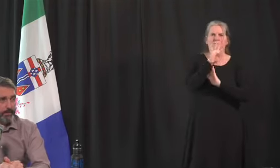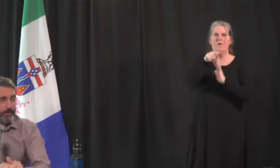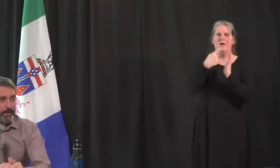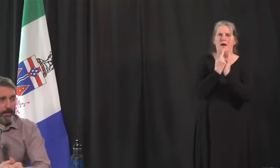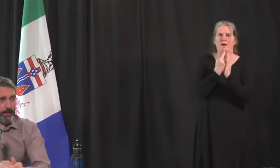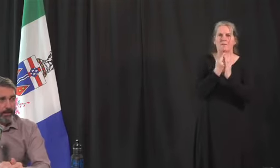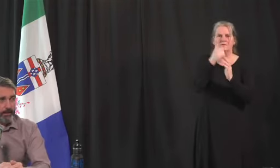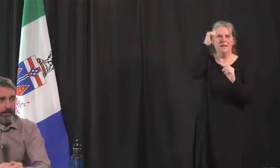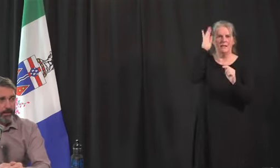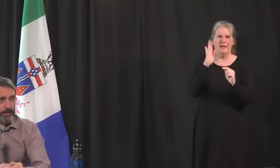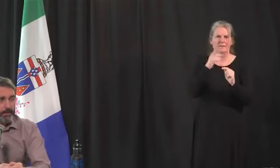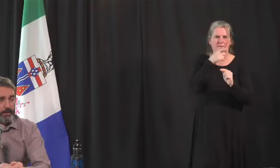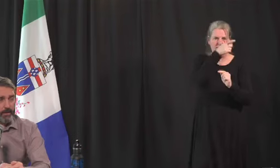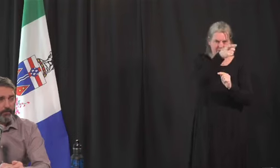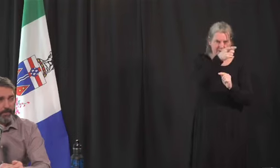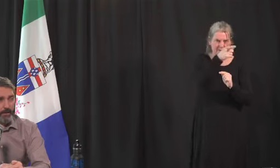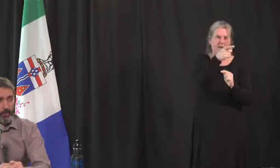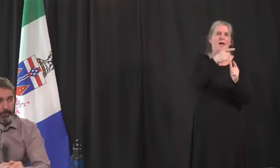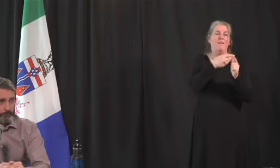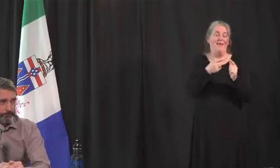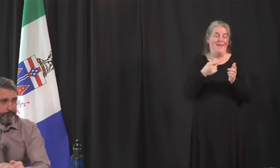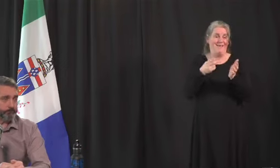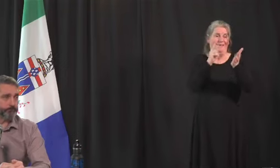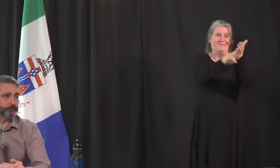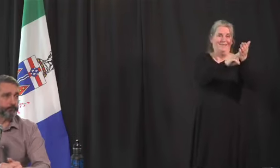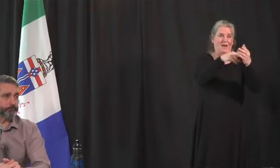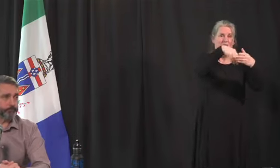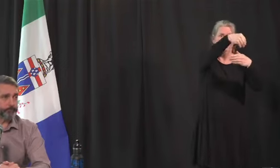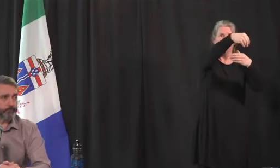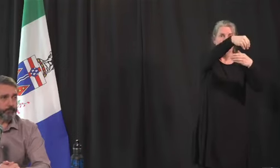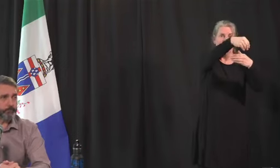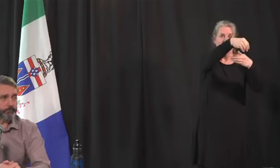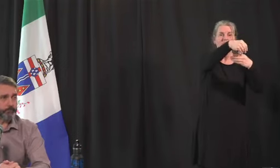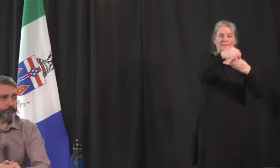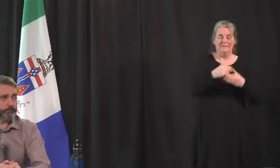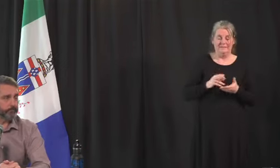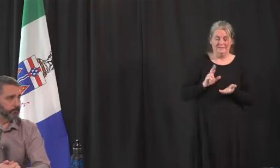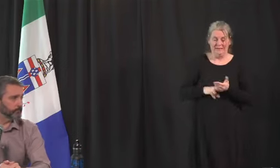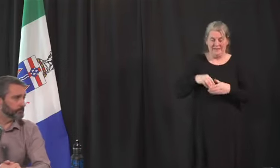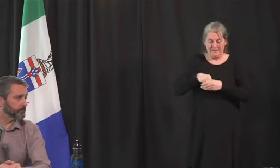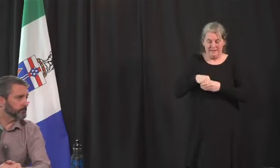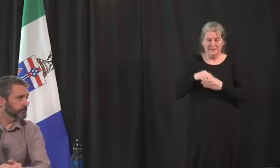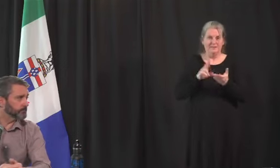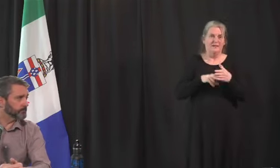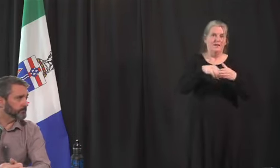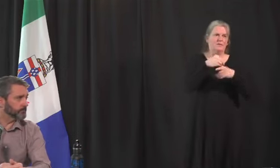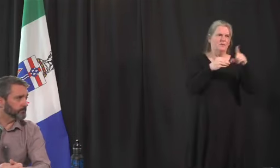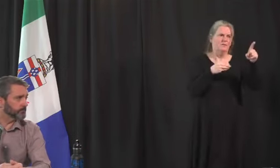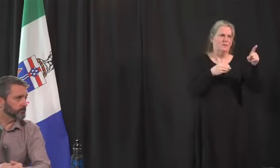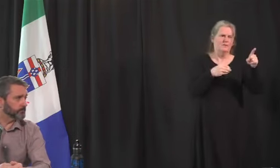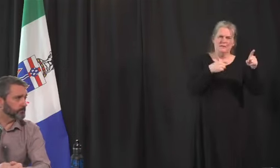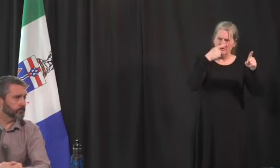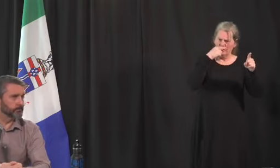SIGNED OFF AT THAT POINT. DR. HANLEY, I WONDER IF YOU COULD REPEAT THE ANSWER IN